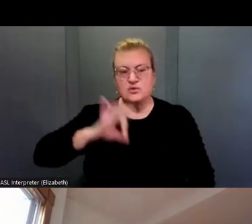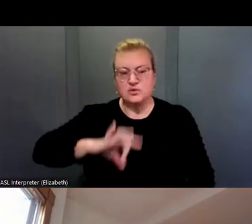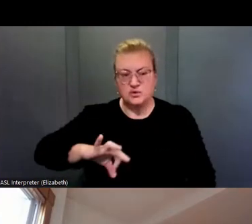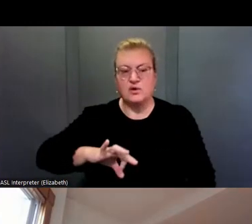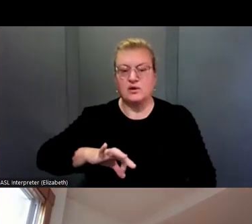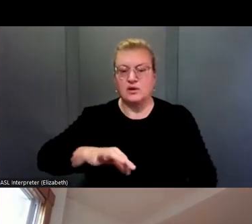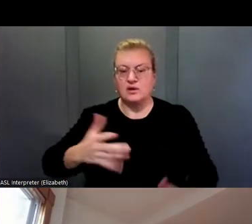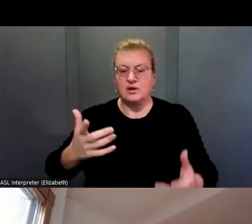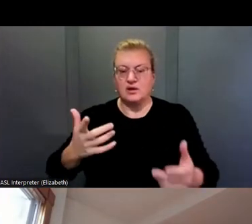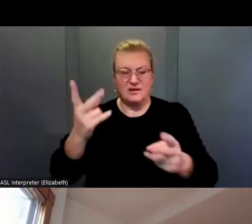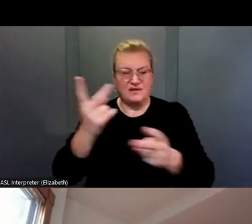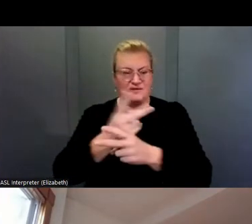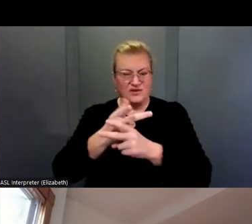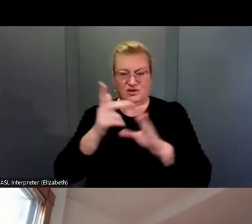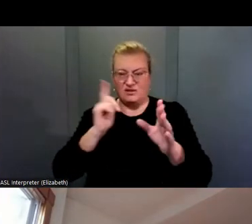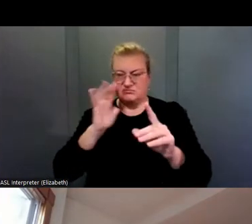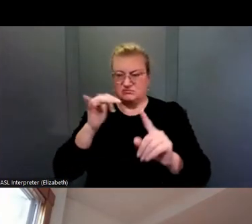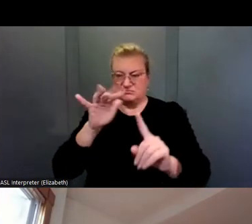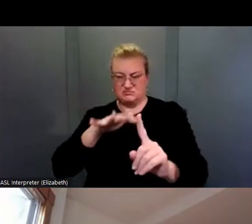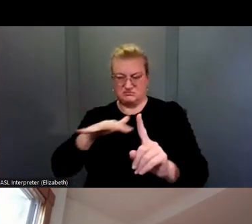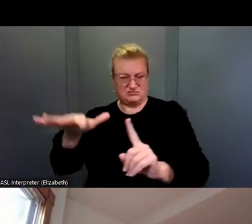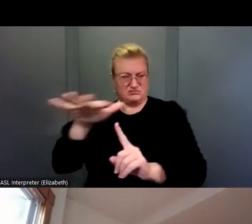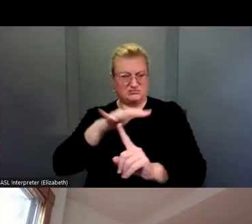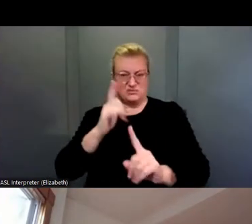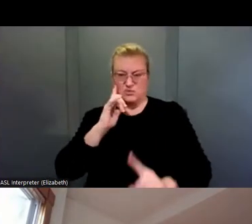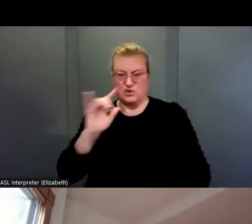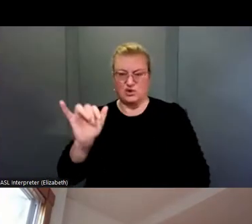what the ecology of the presenting world is.